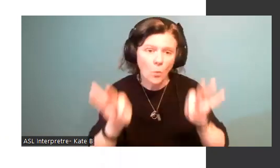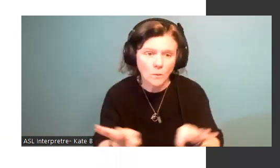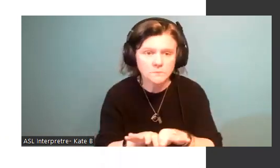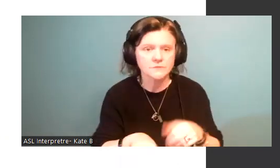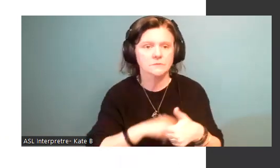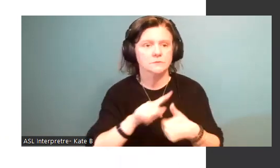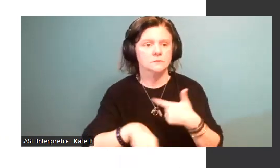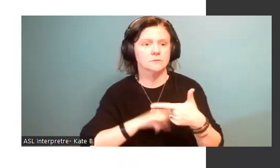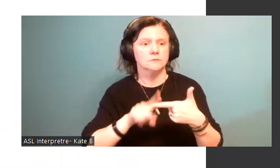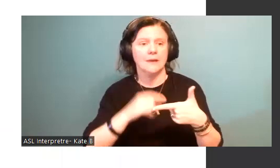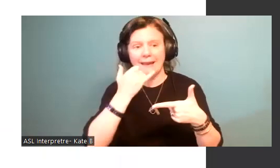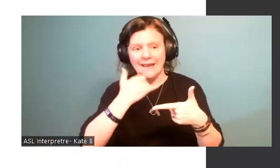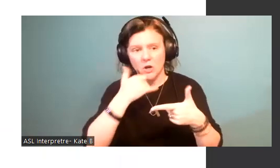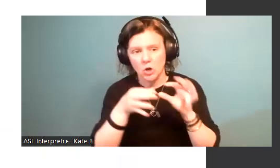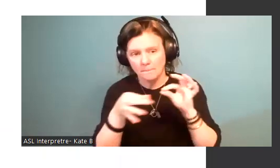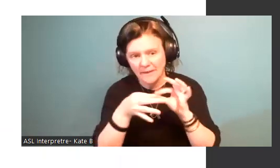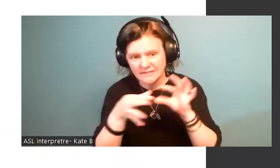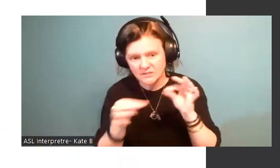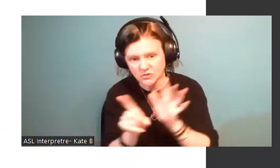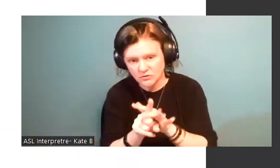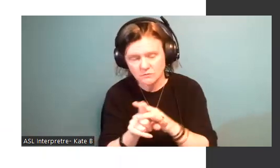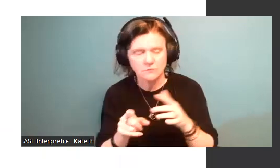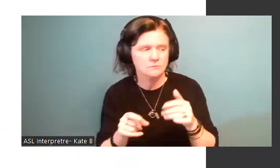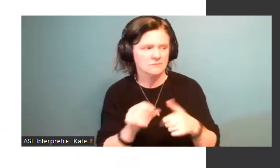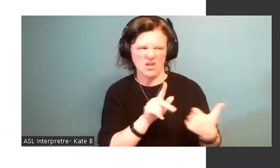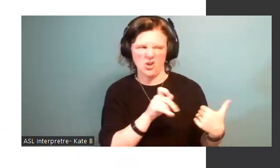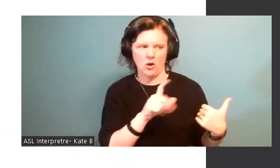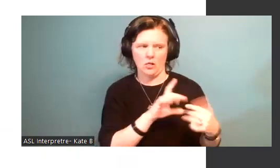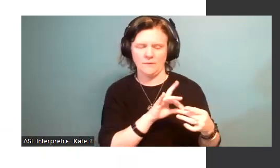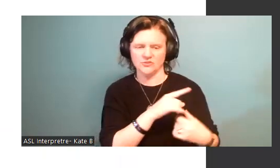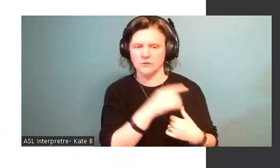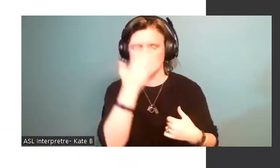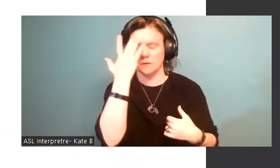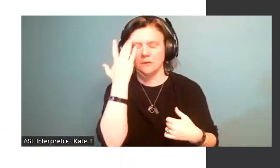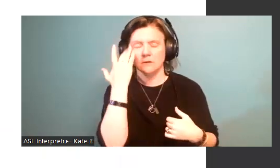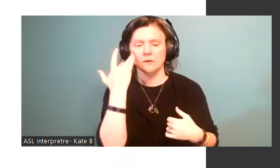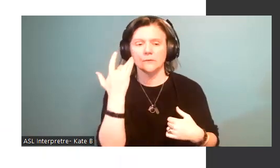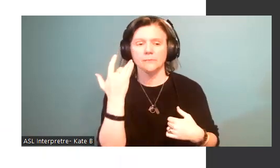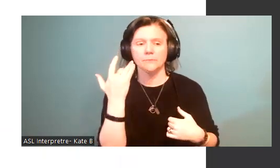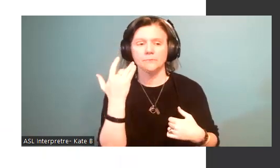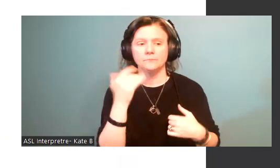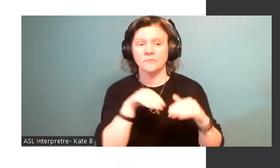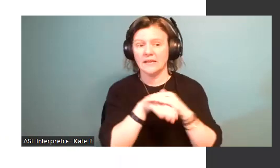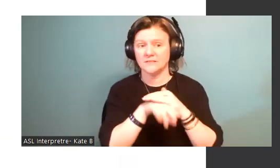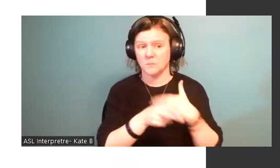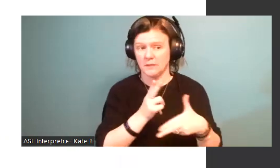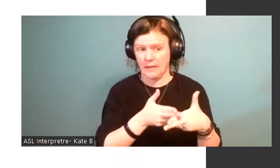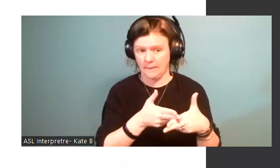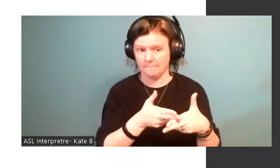they come to ARIA, because a lot of this is used